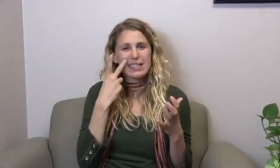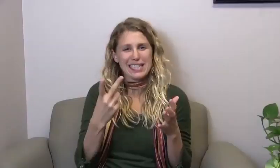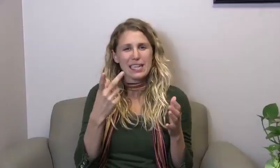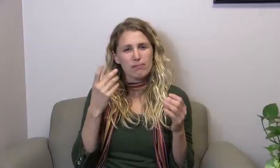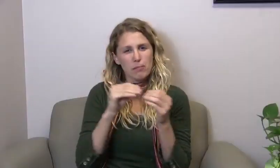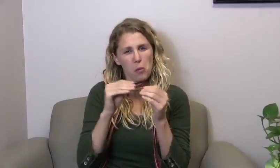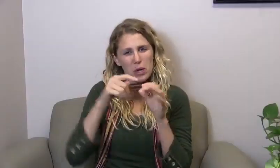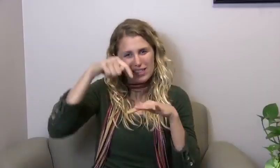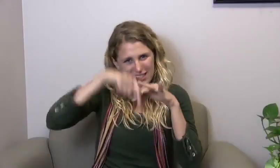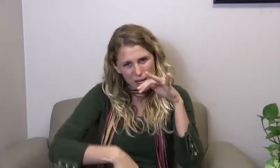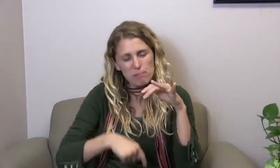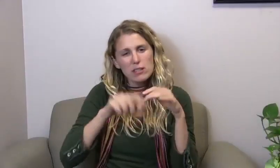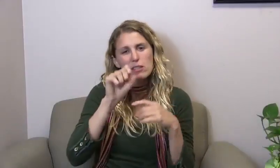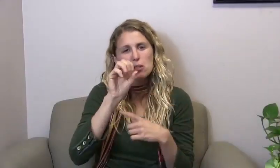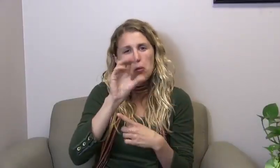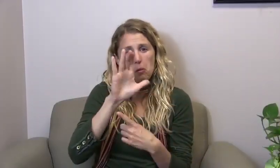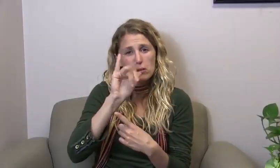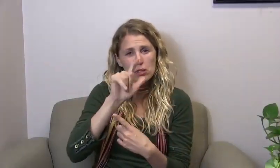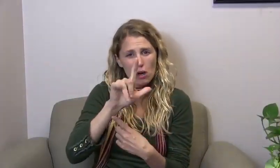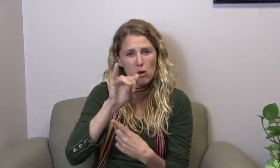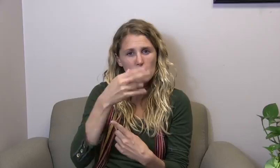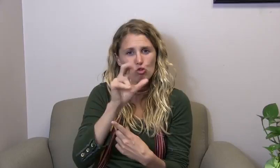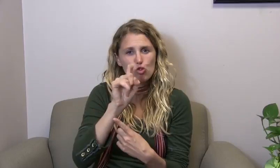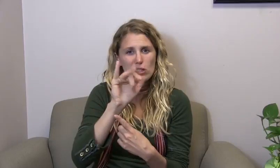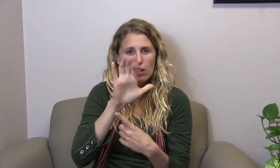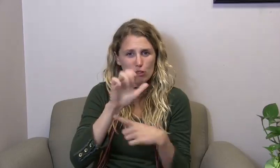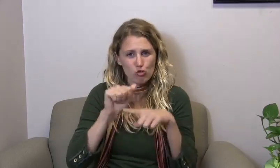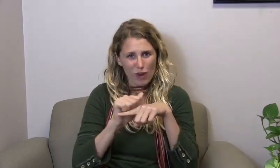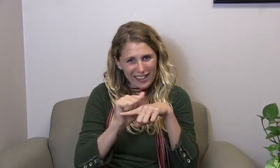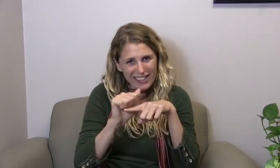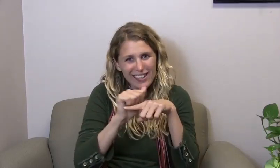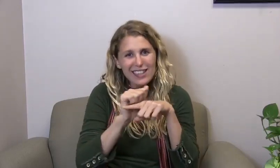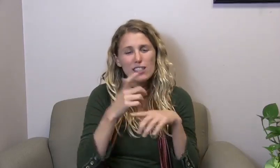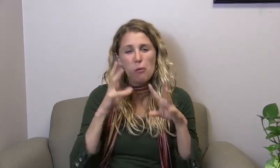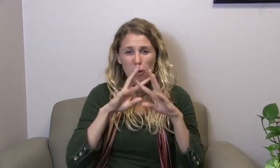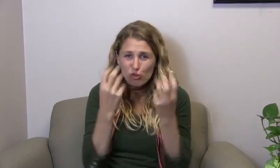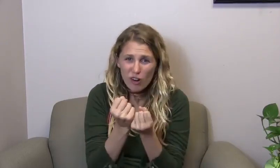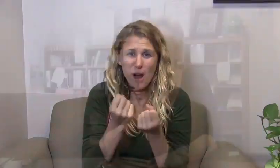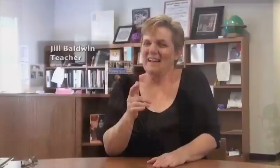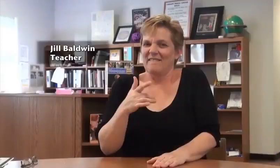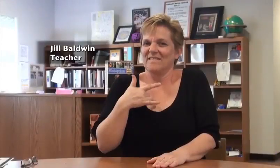Erica Hossler: We need more in­depth social justice training.